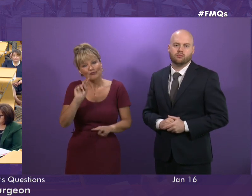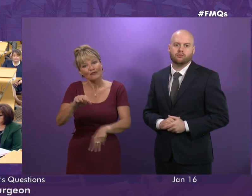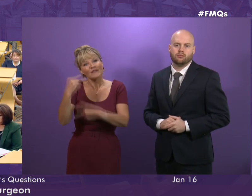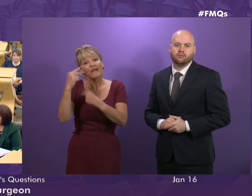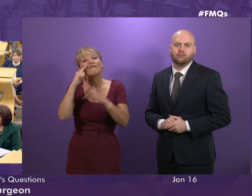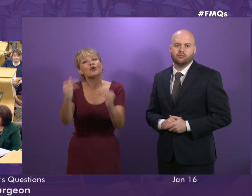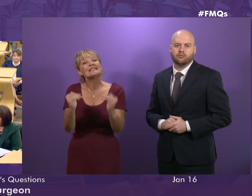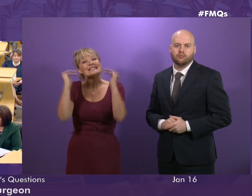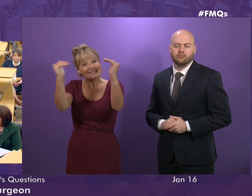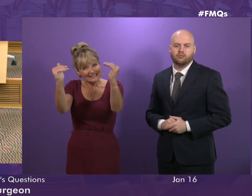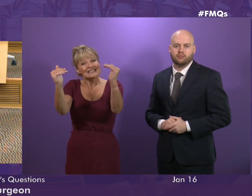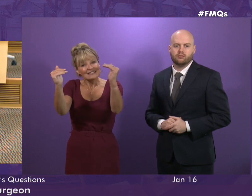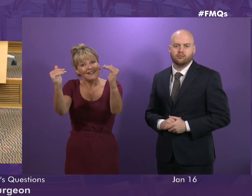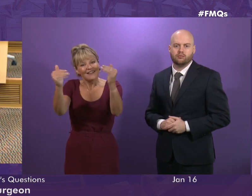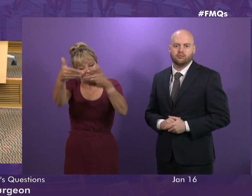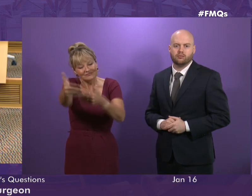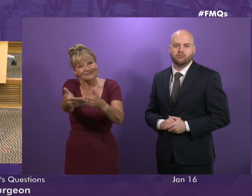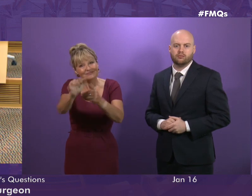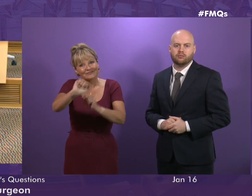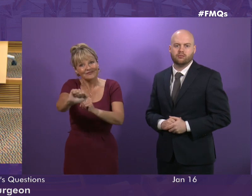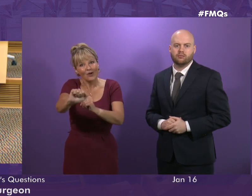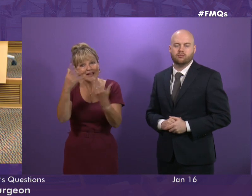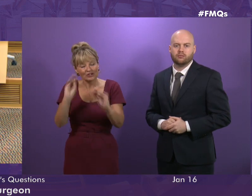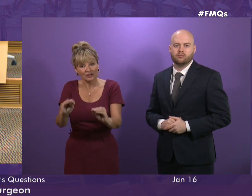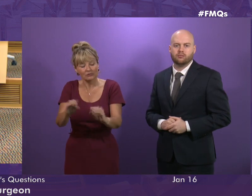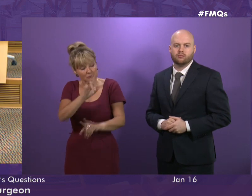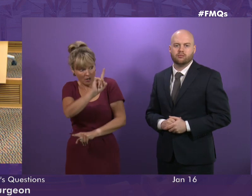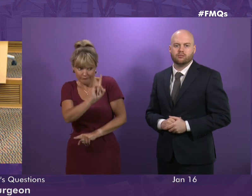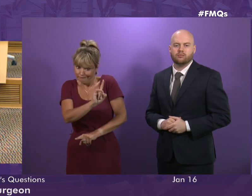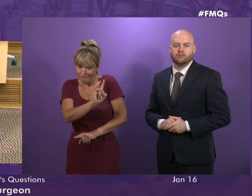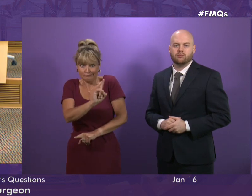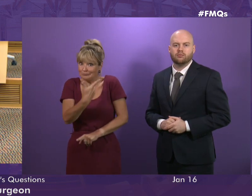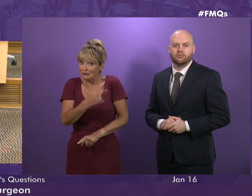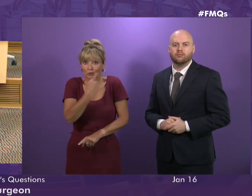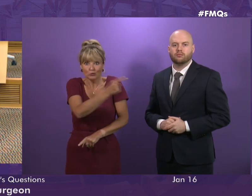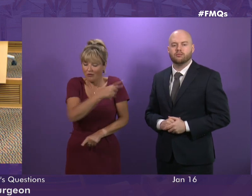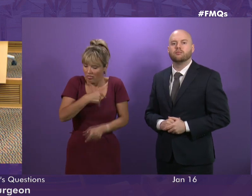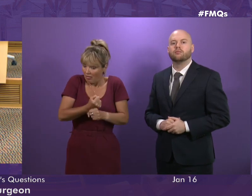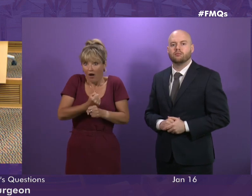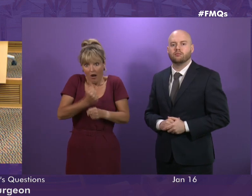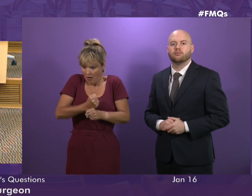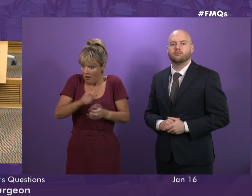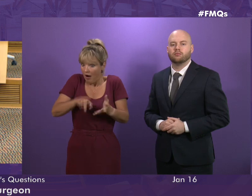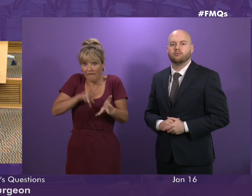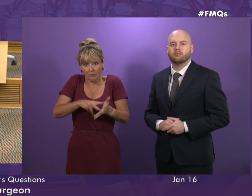phase, but, as I said earlier, the Government will say later how we intend to take forward